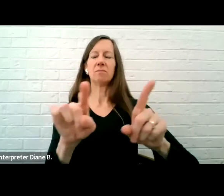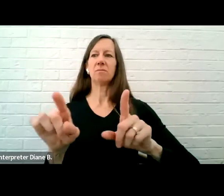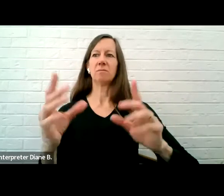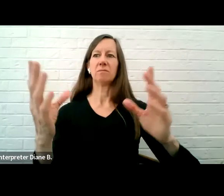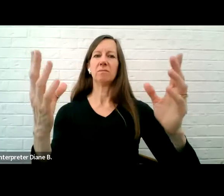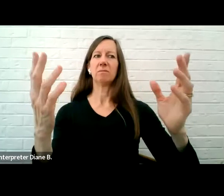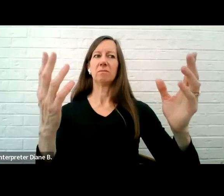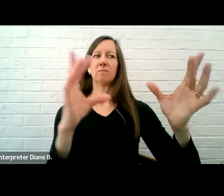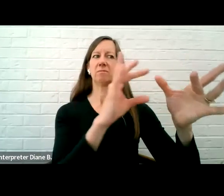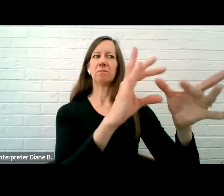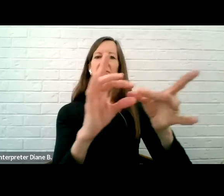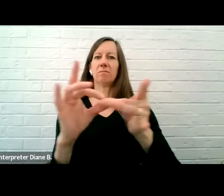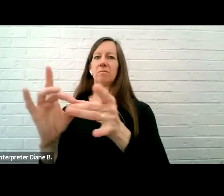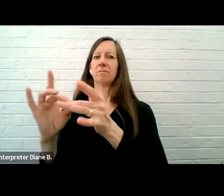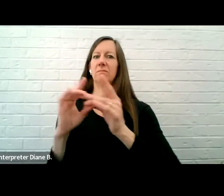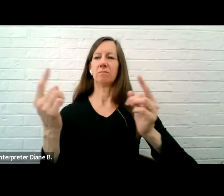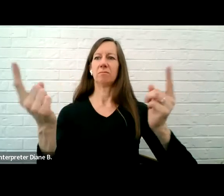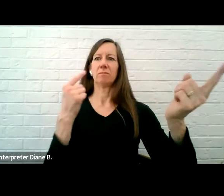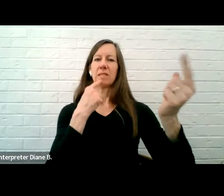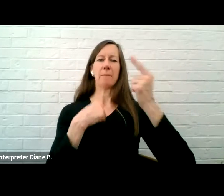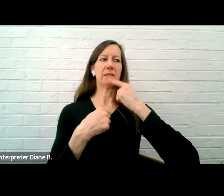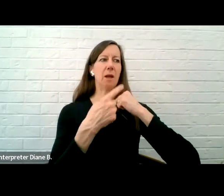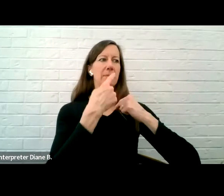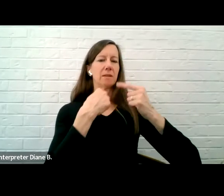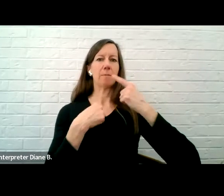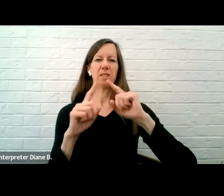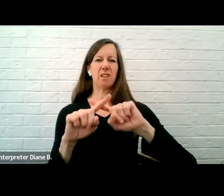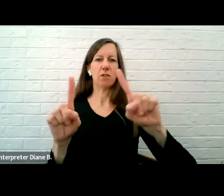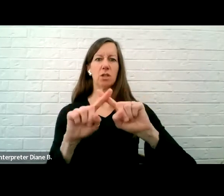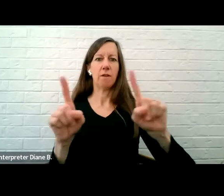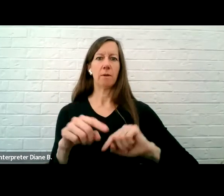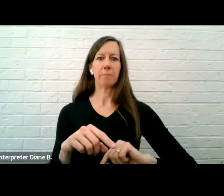system would say things like thinking about living at home with your parents.